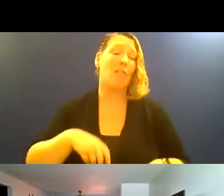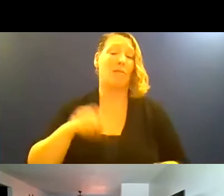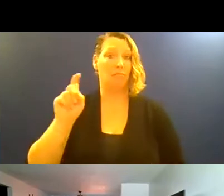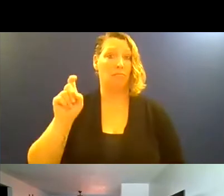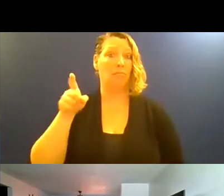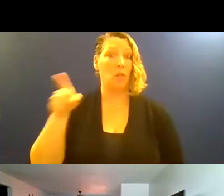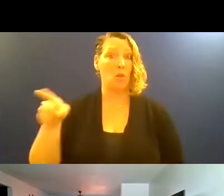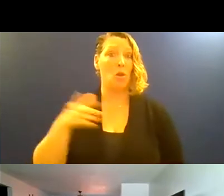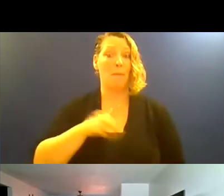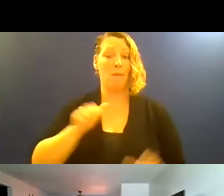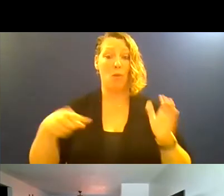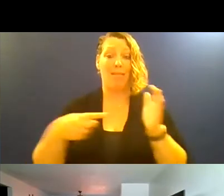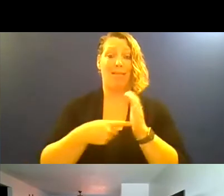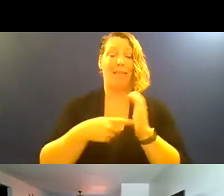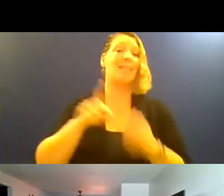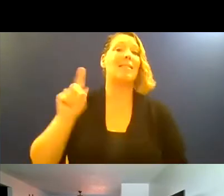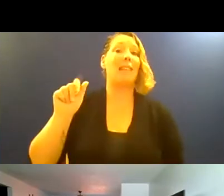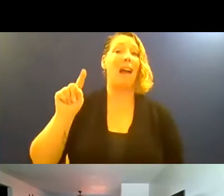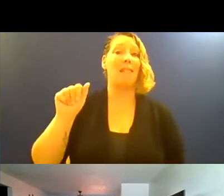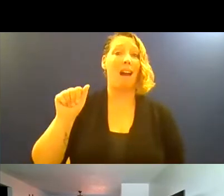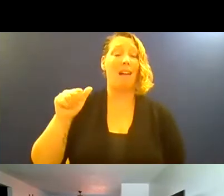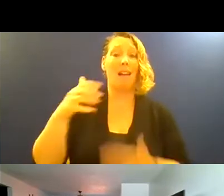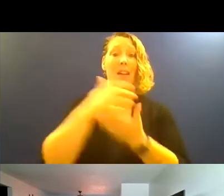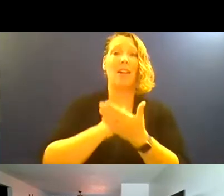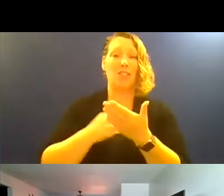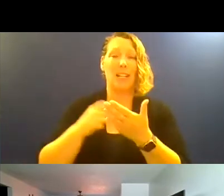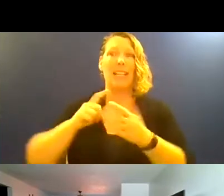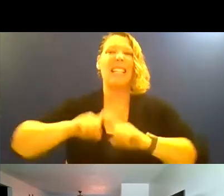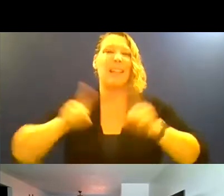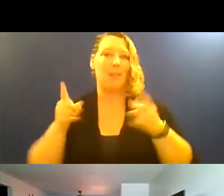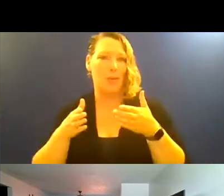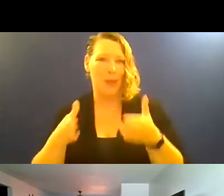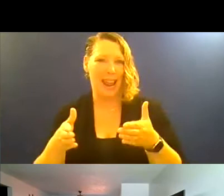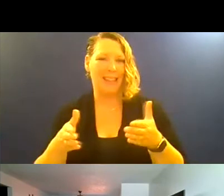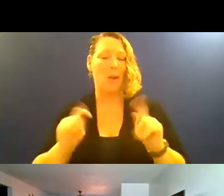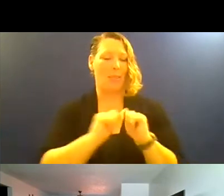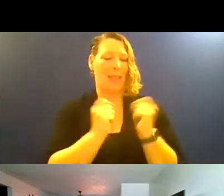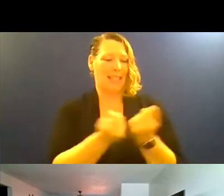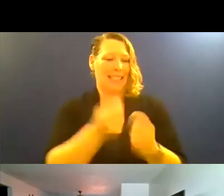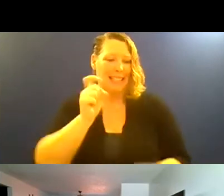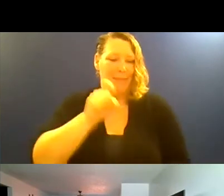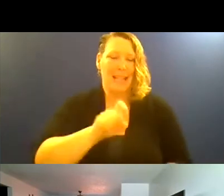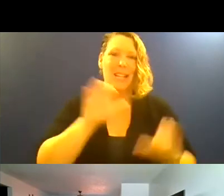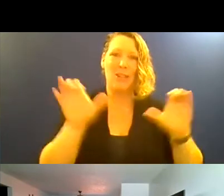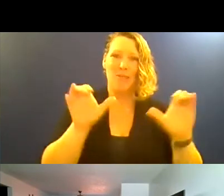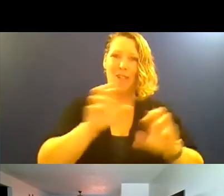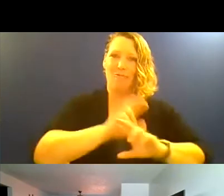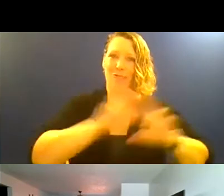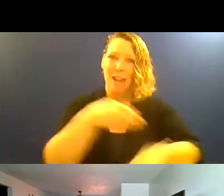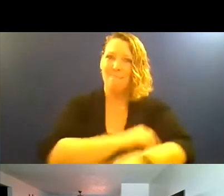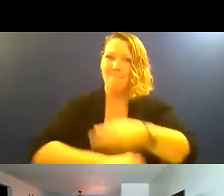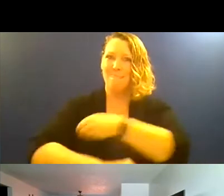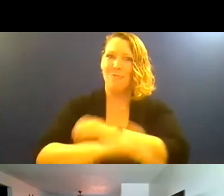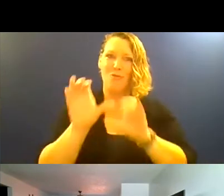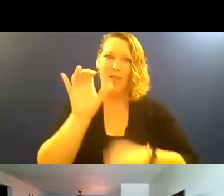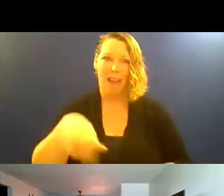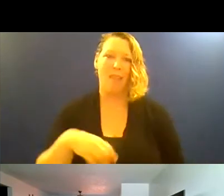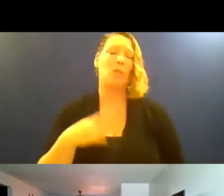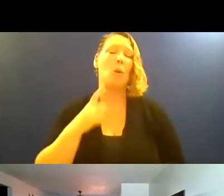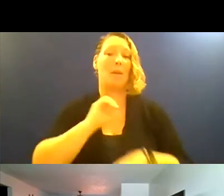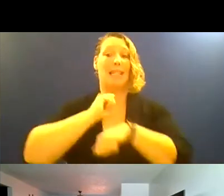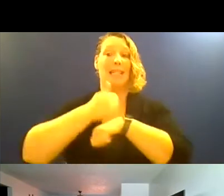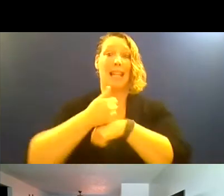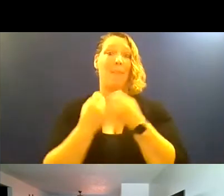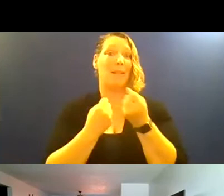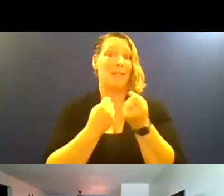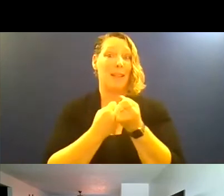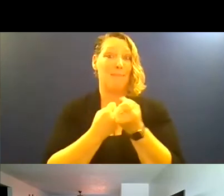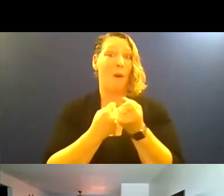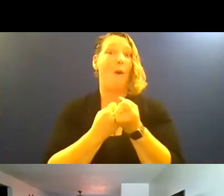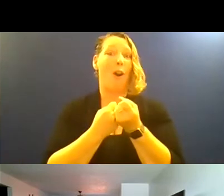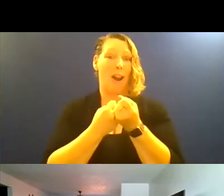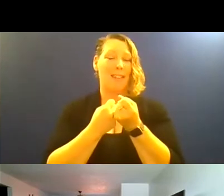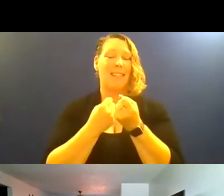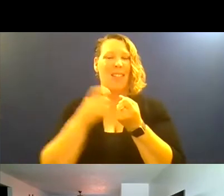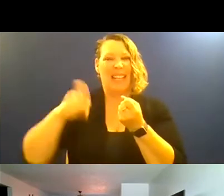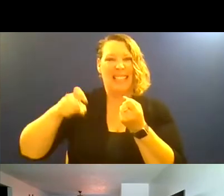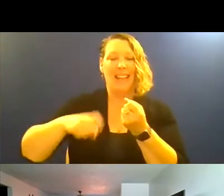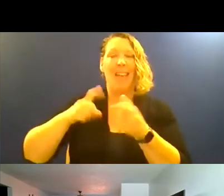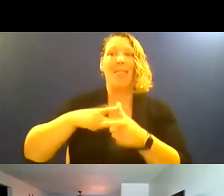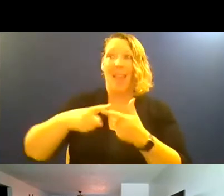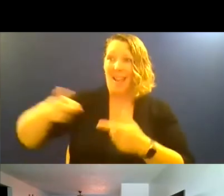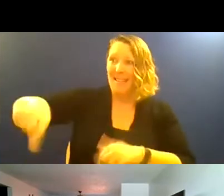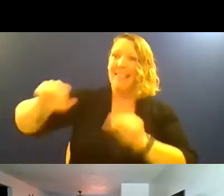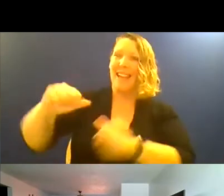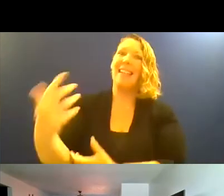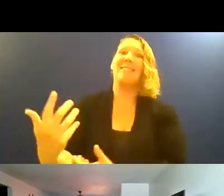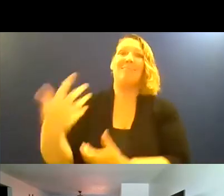this assessment, this data collection project in a different way? And for our team to be ready to do those things so what you know what's about setting up all of the support and caring infrastructure needed so that folks can participate in the data collection